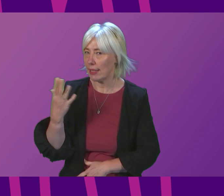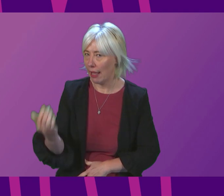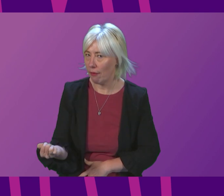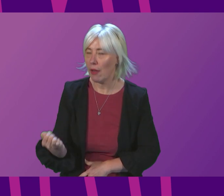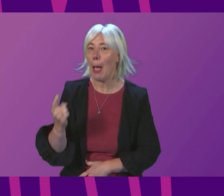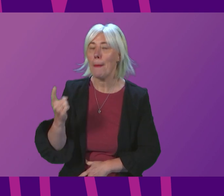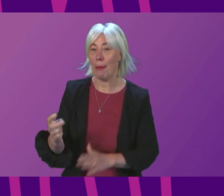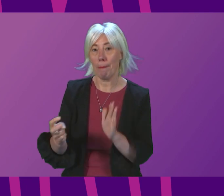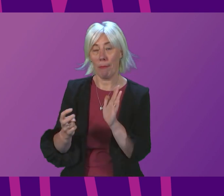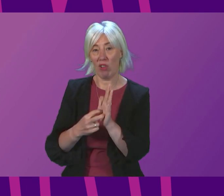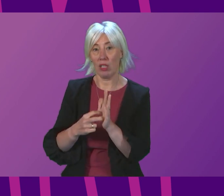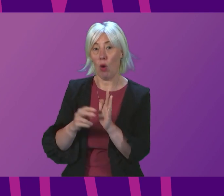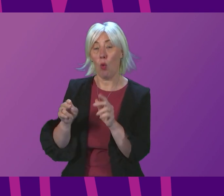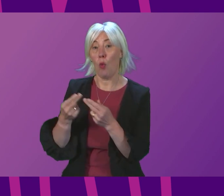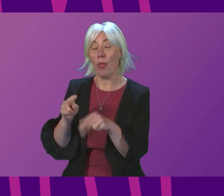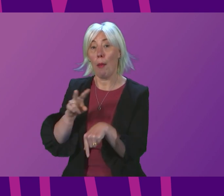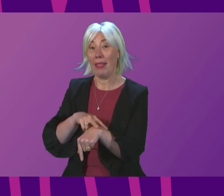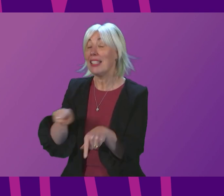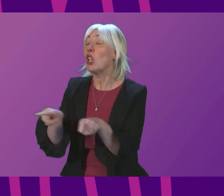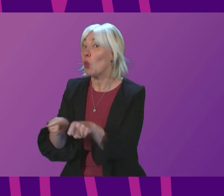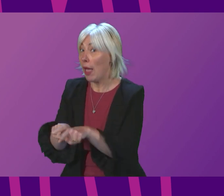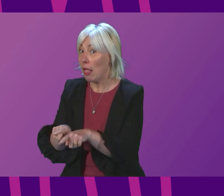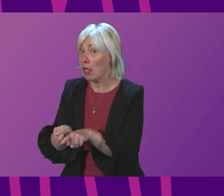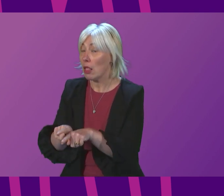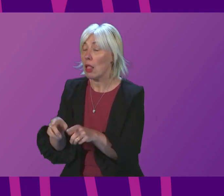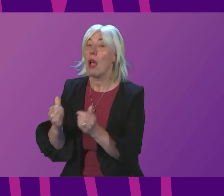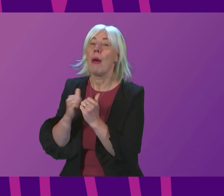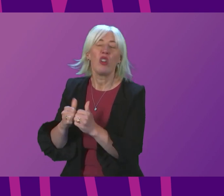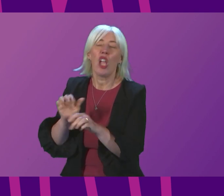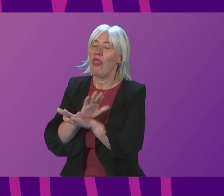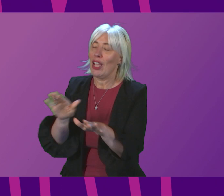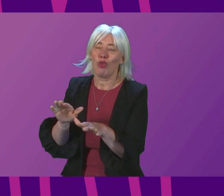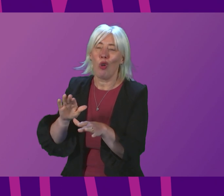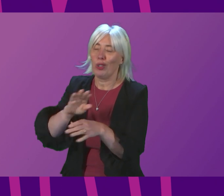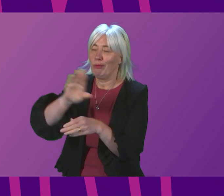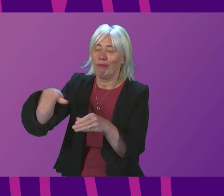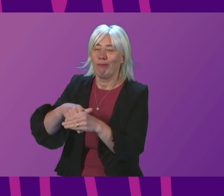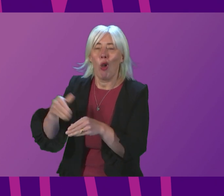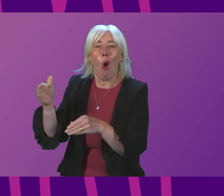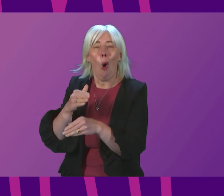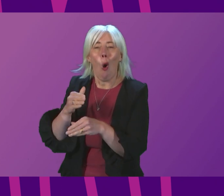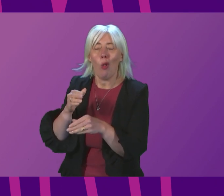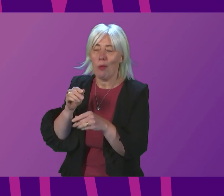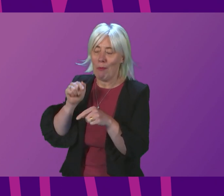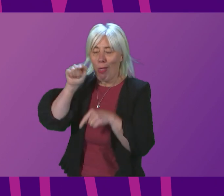must register with the police as part of those requirements. However, I appreciate that that does not include all perpetrators of domestic violence.